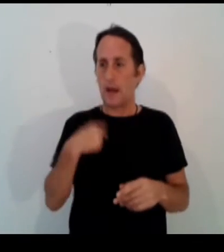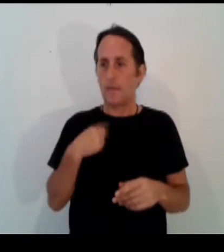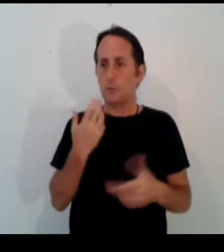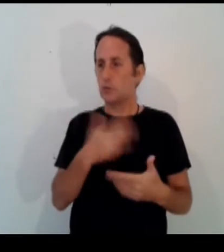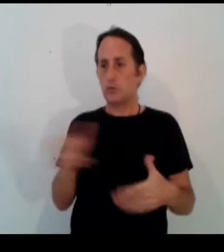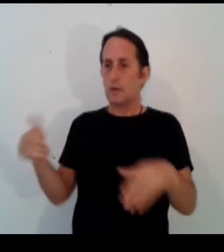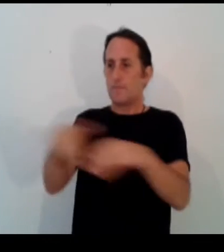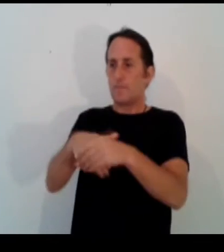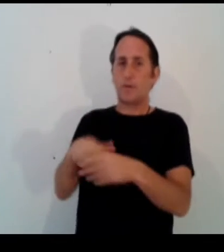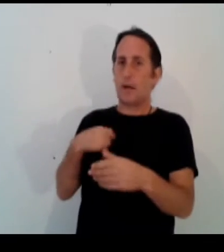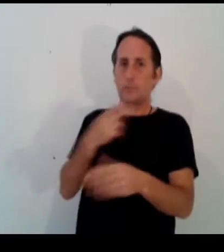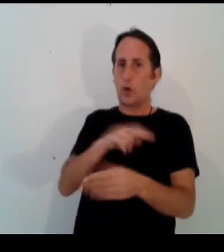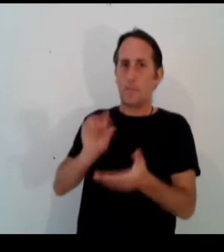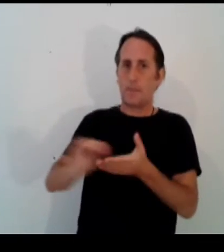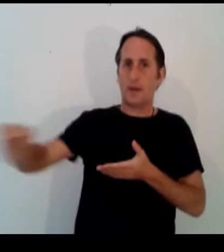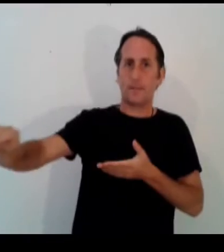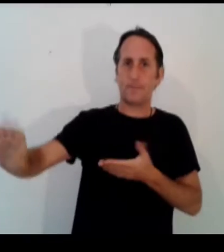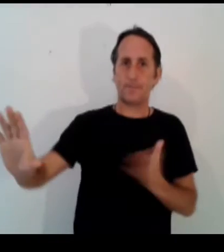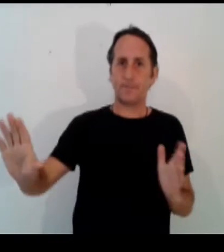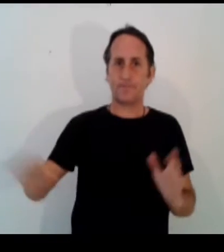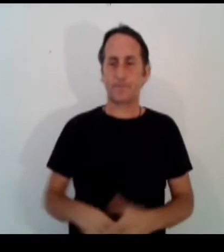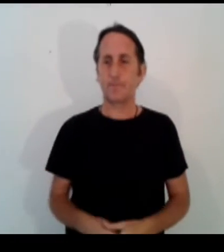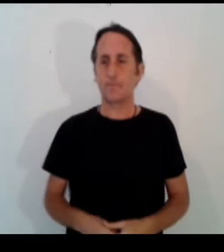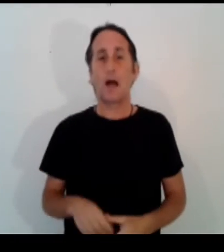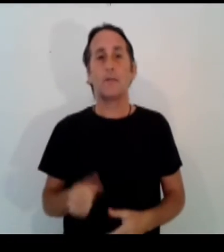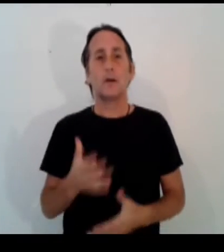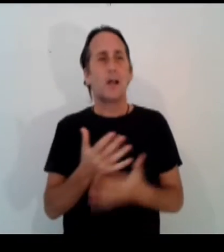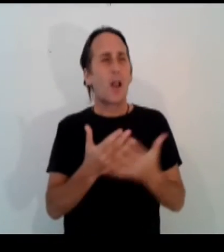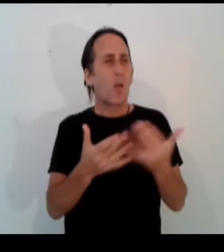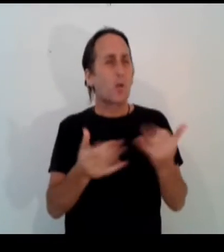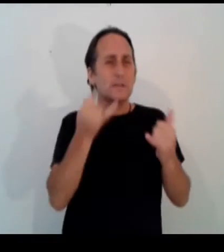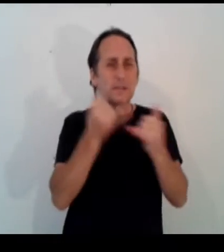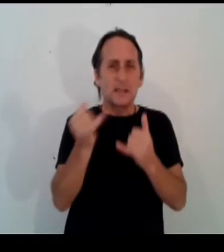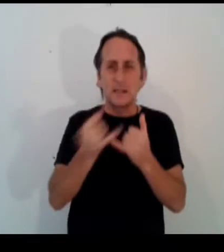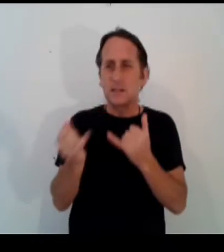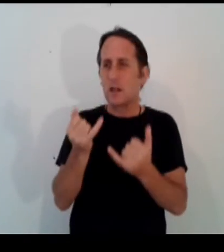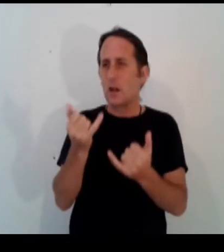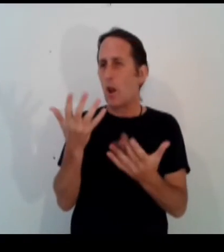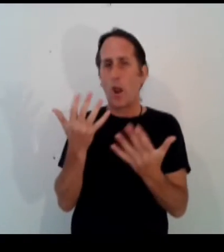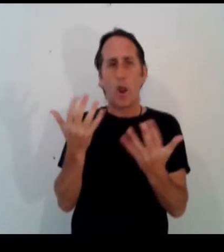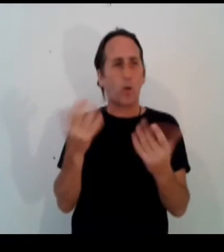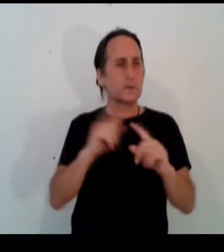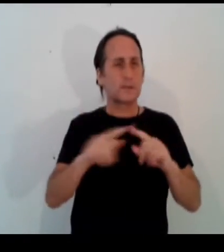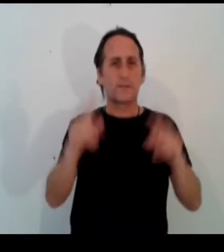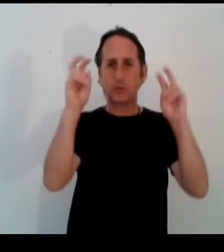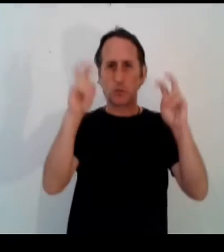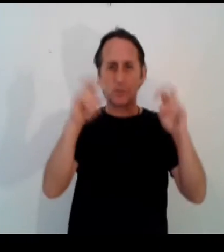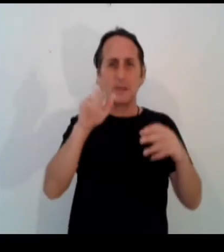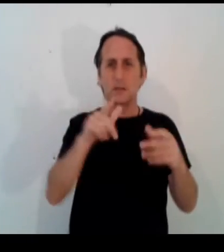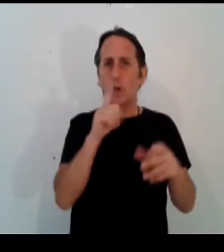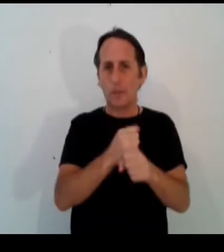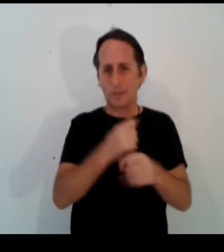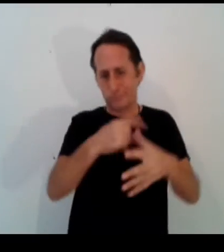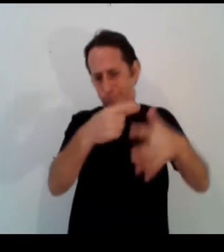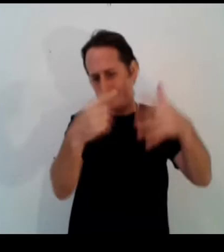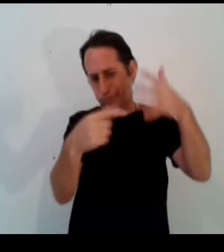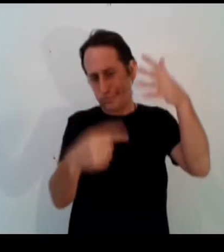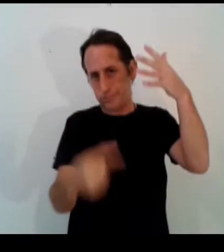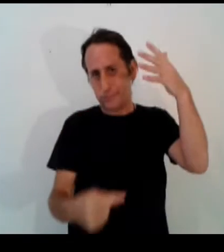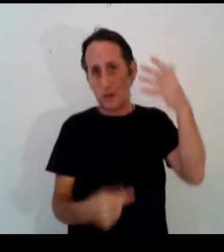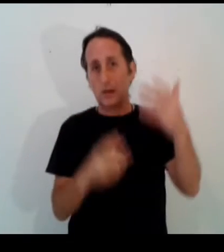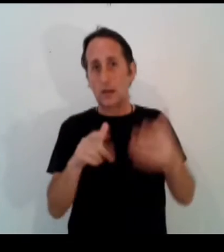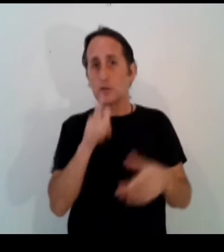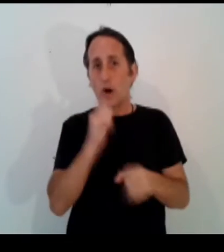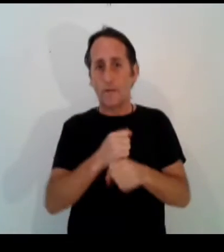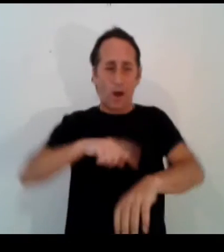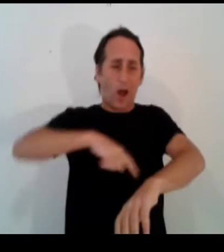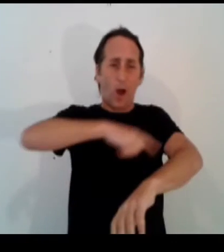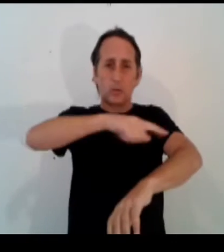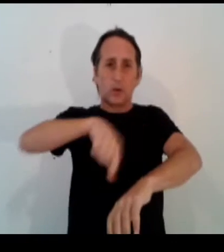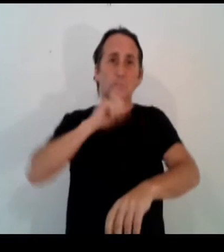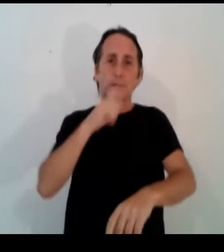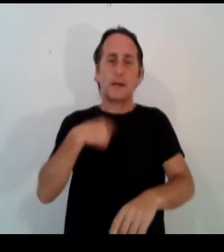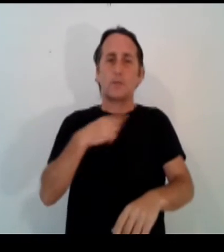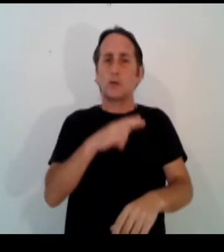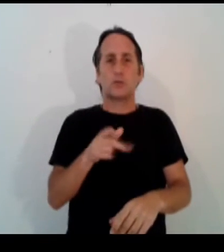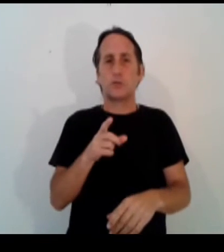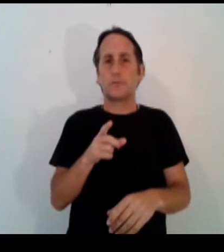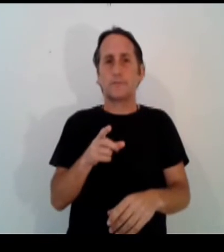No there's so much detail and there's so many aspects you could talk about this for hours but I'm not going to do that here, I'm trying to keep this simple